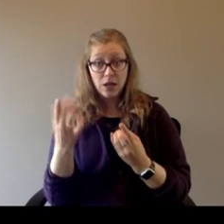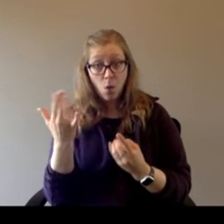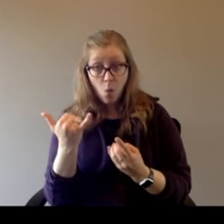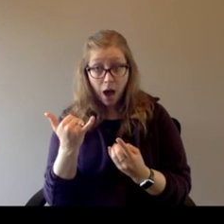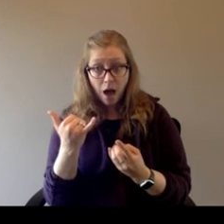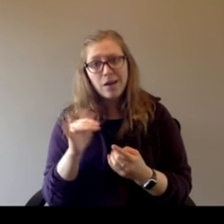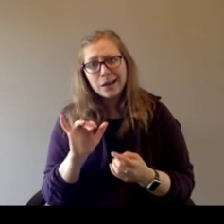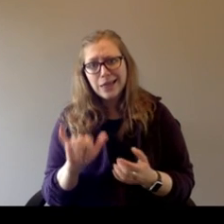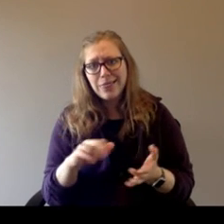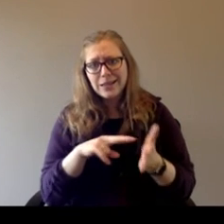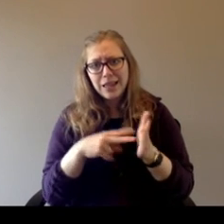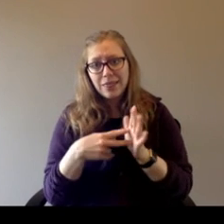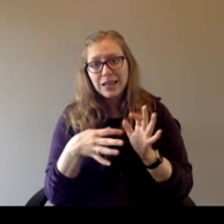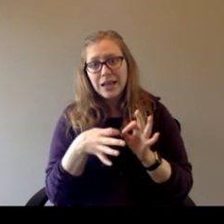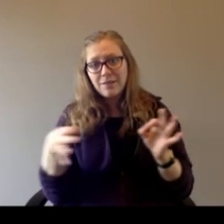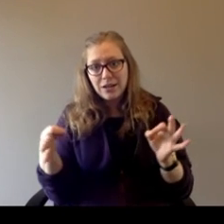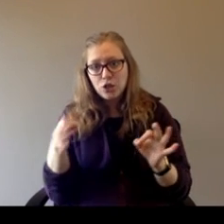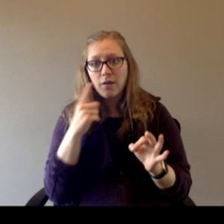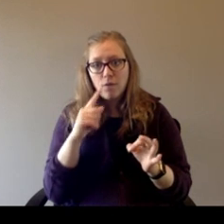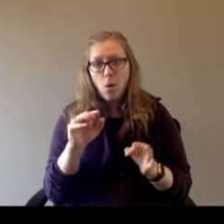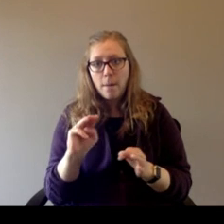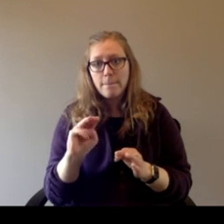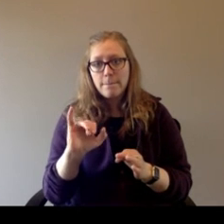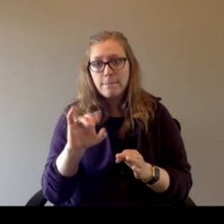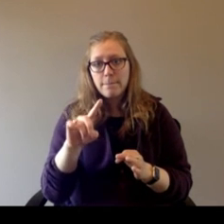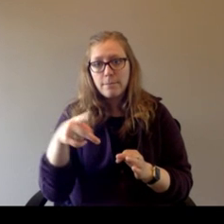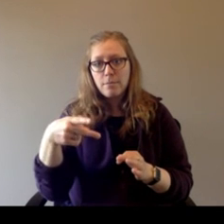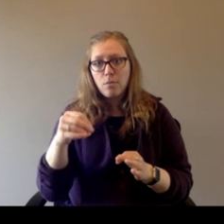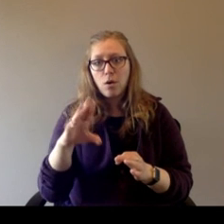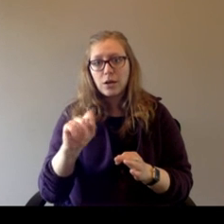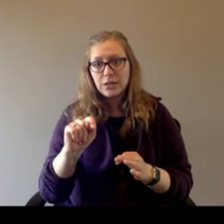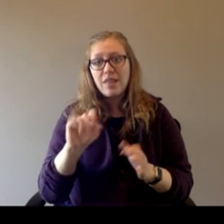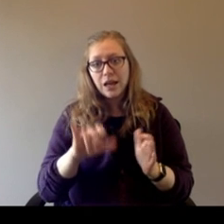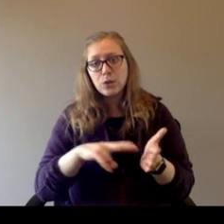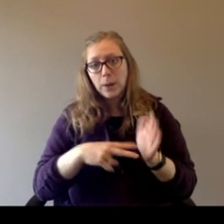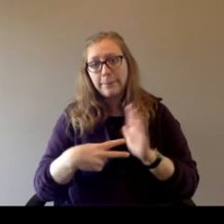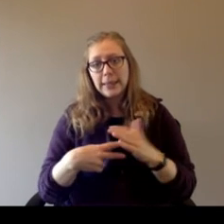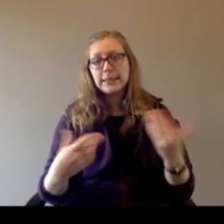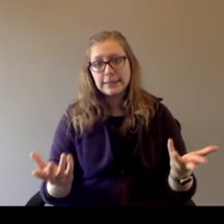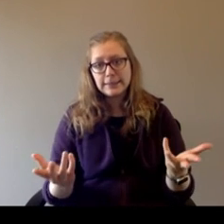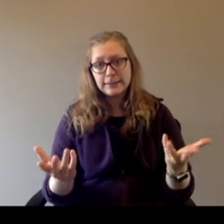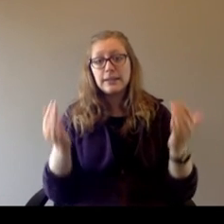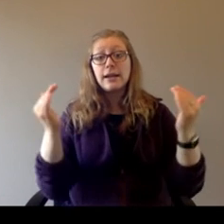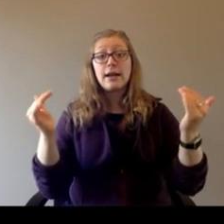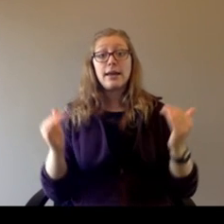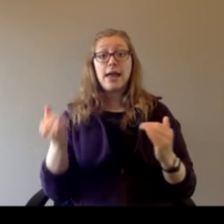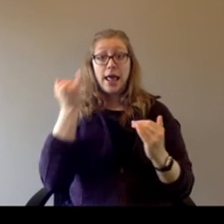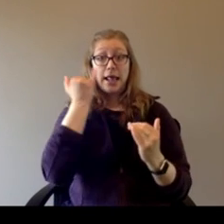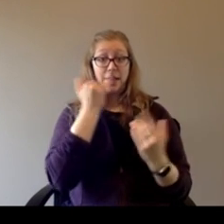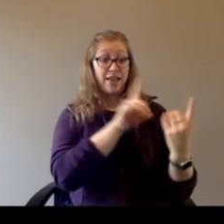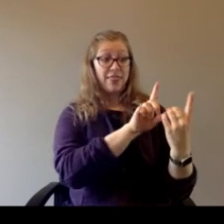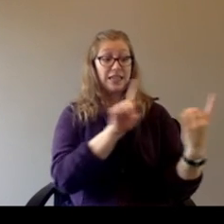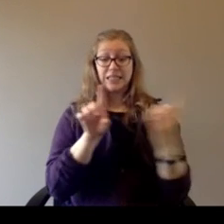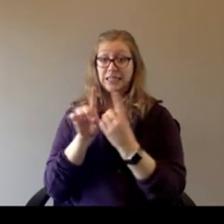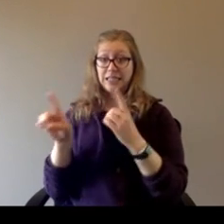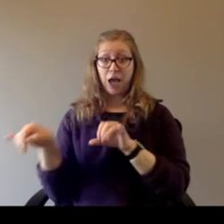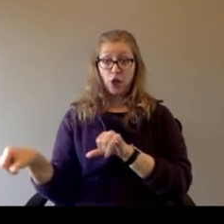That's what midpoint means. And if the distances are the same then I know that these segments